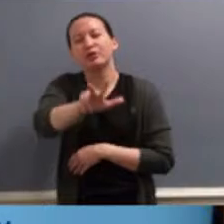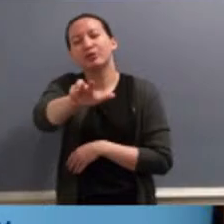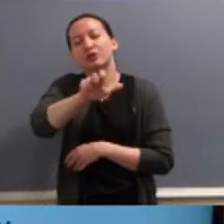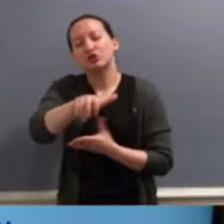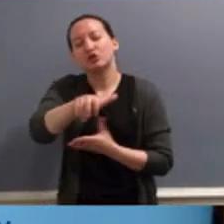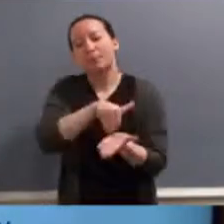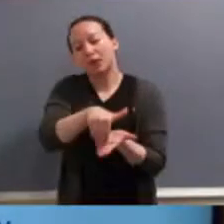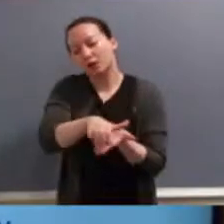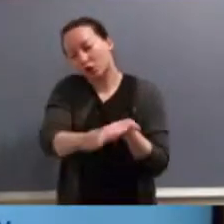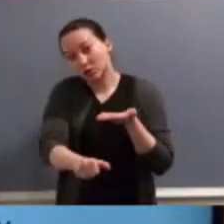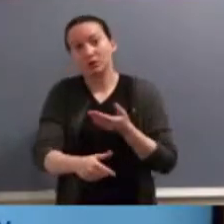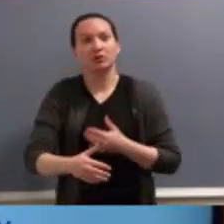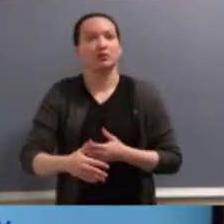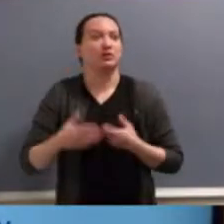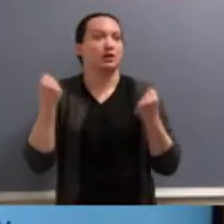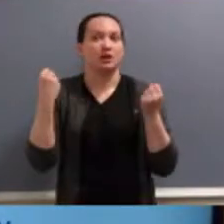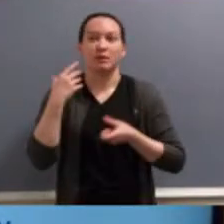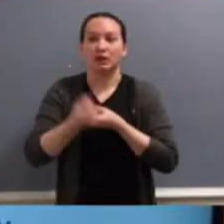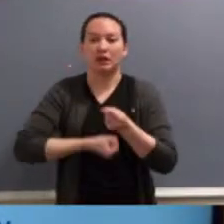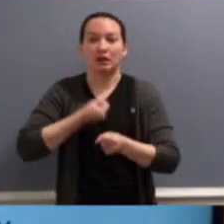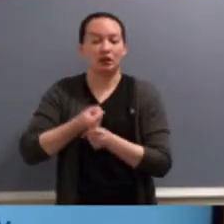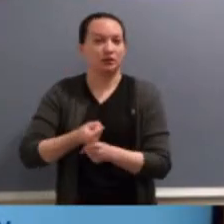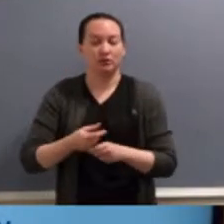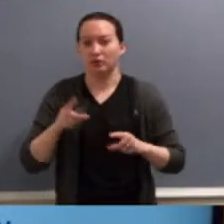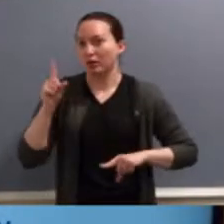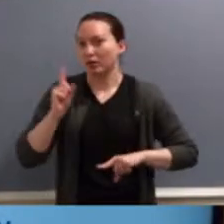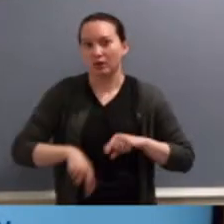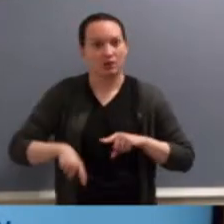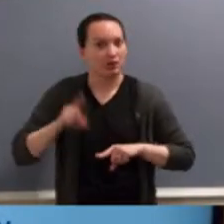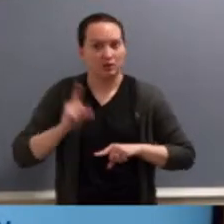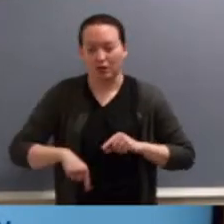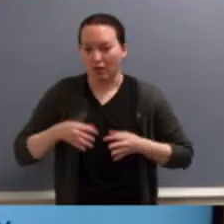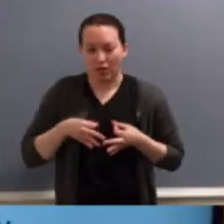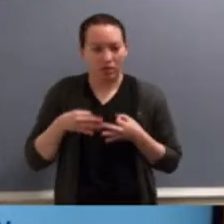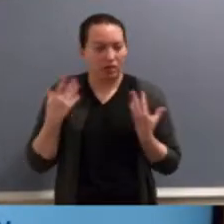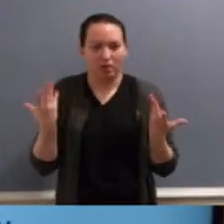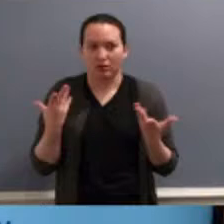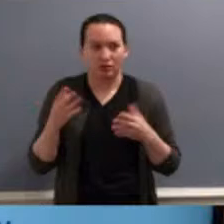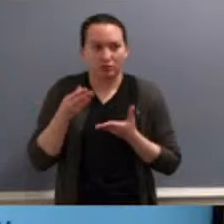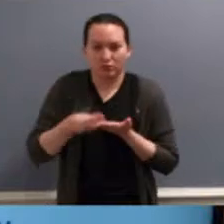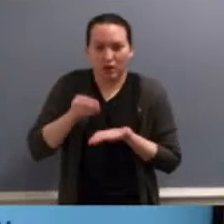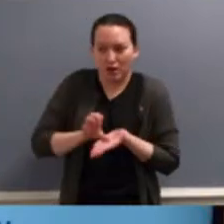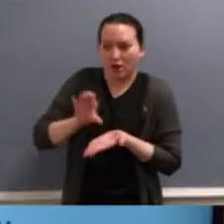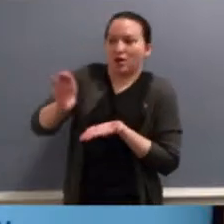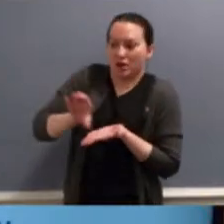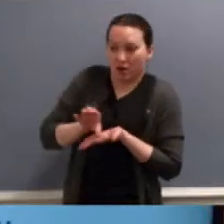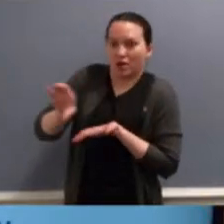and for years the county just had not been able to put any real resources towards addressing this